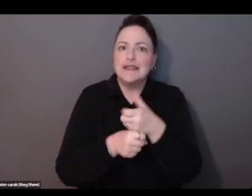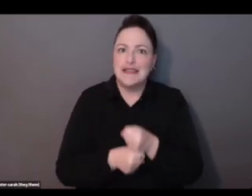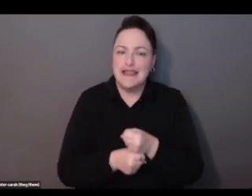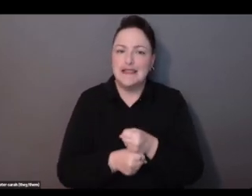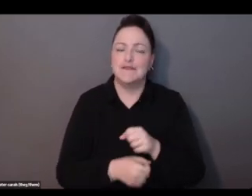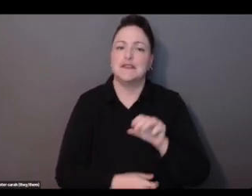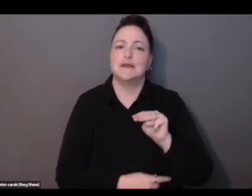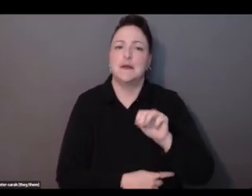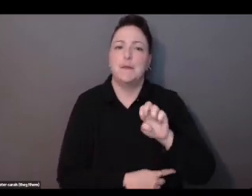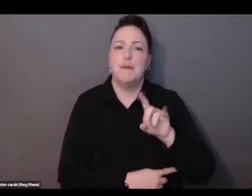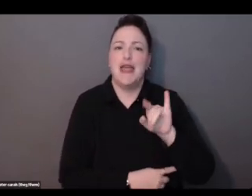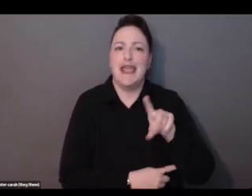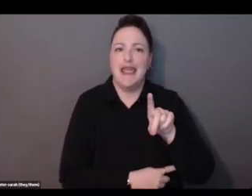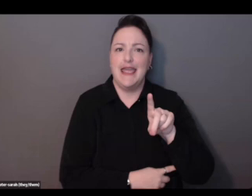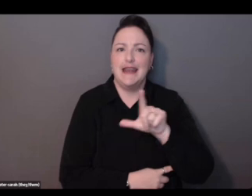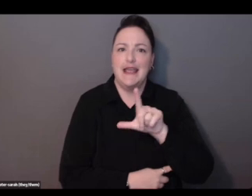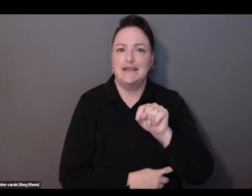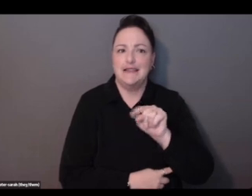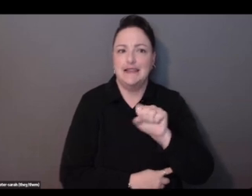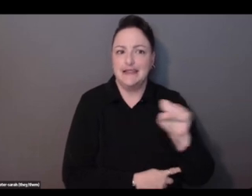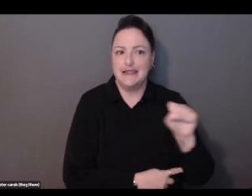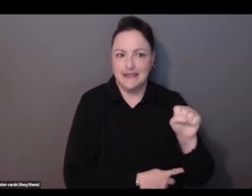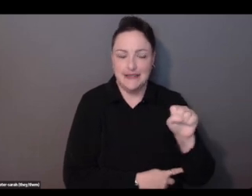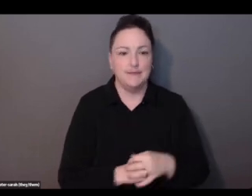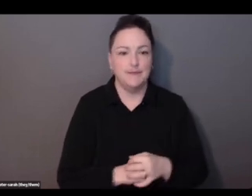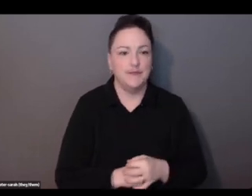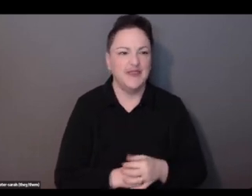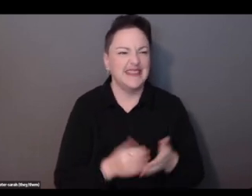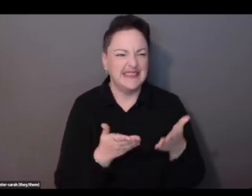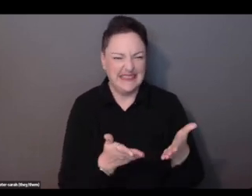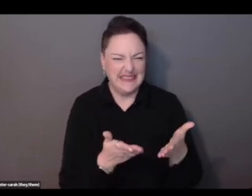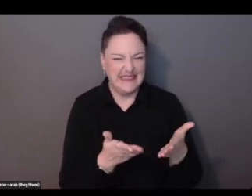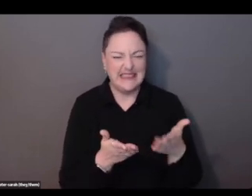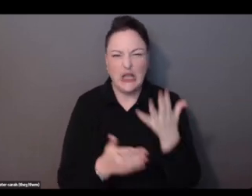There's an option at the bottom to zoom in. There's a sliding bar,